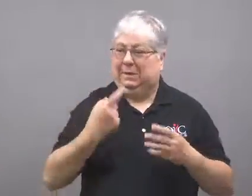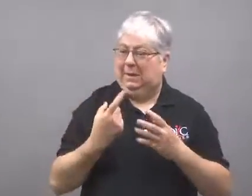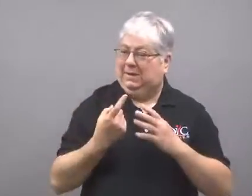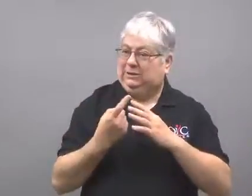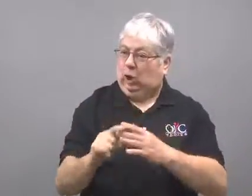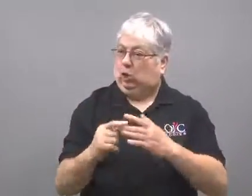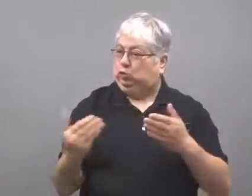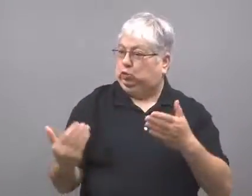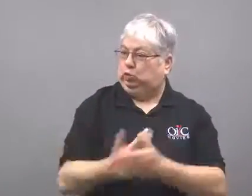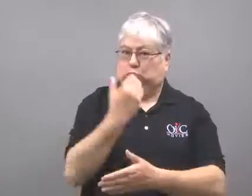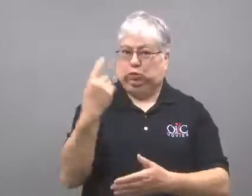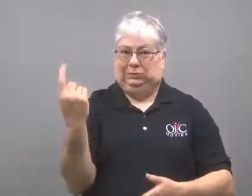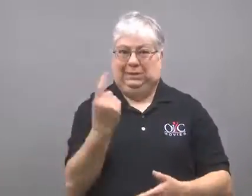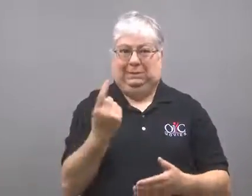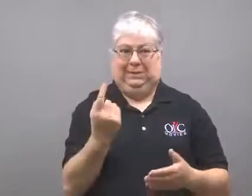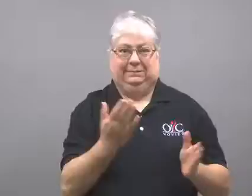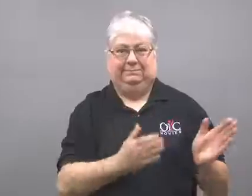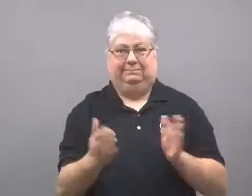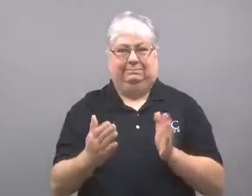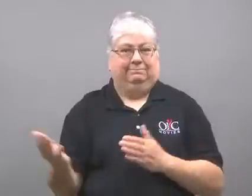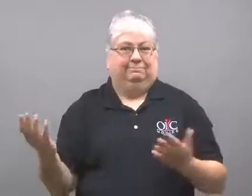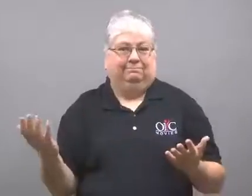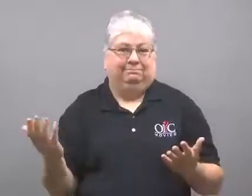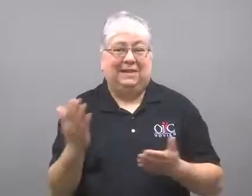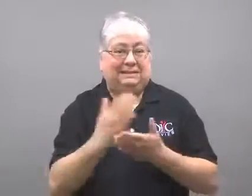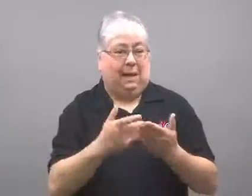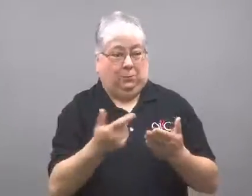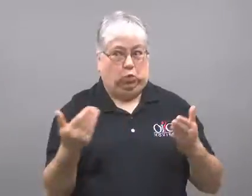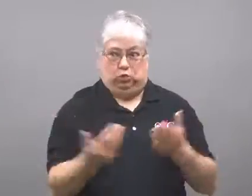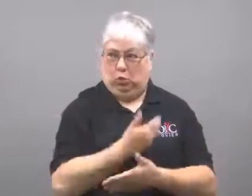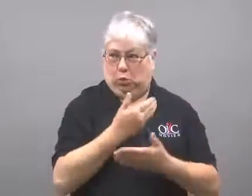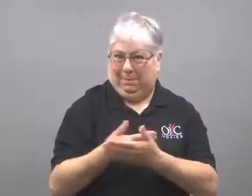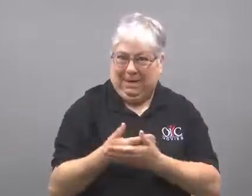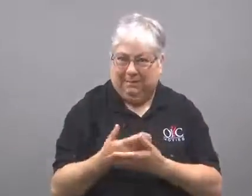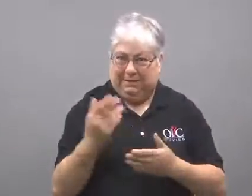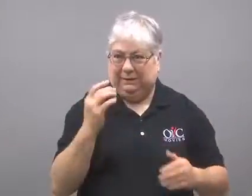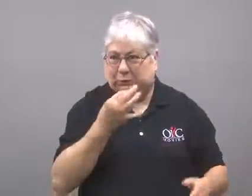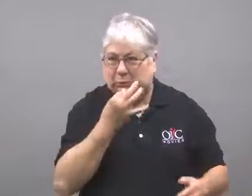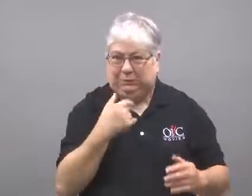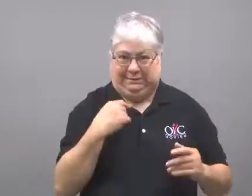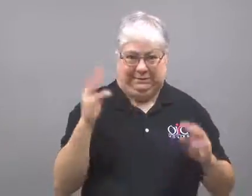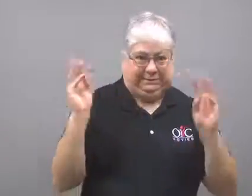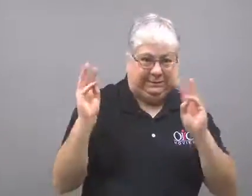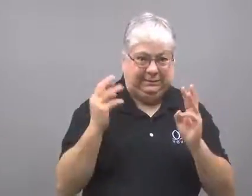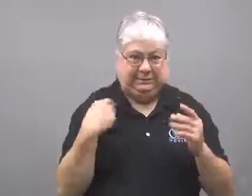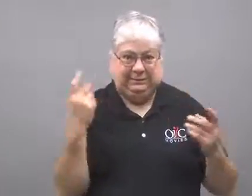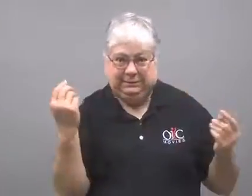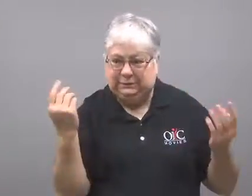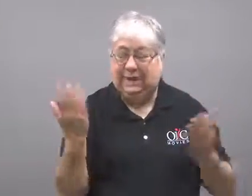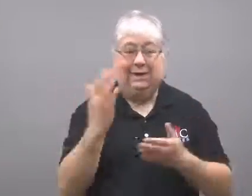They spoke of doing something new.. some were expecting a baby, and what they would do.